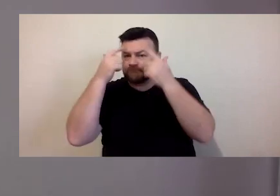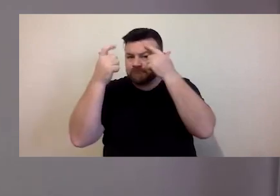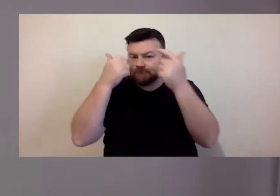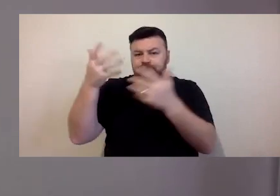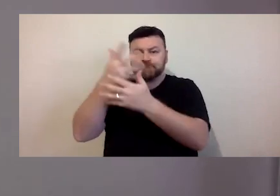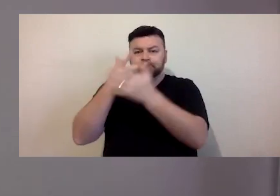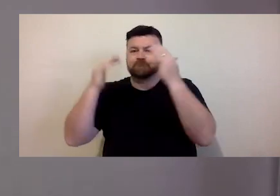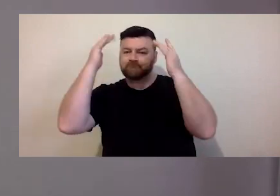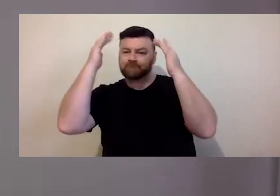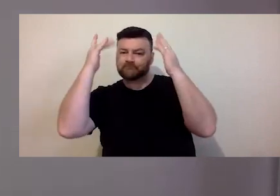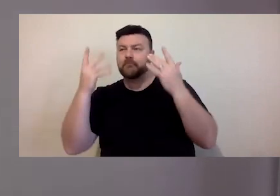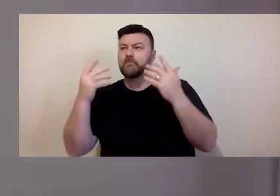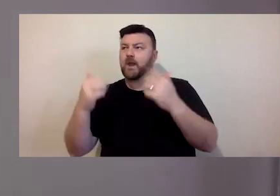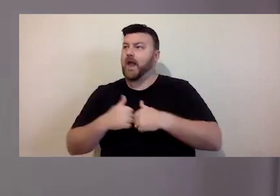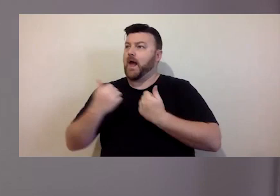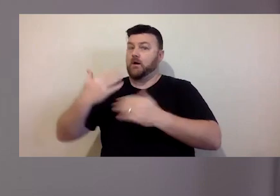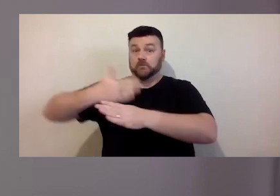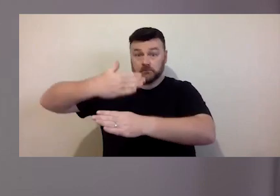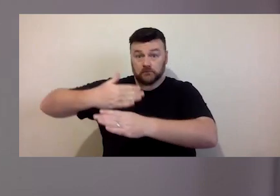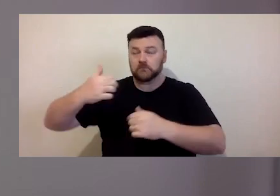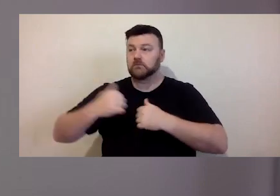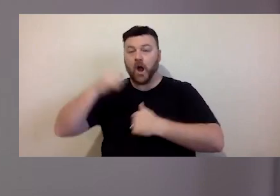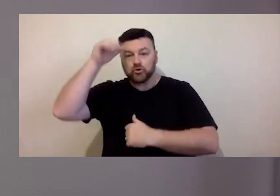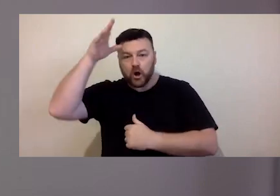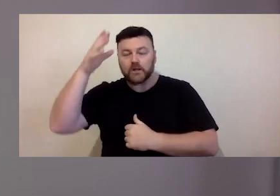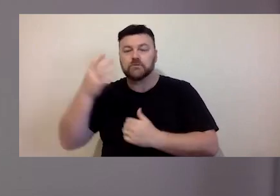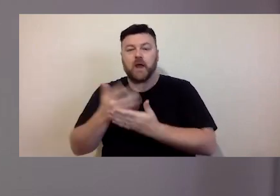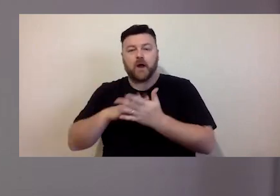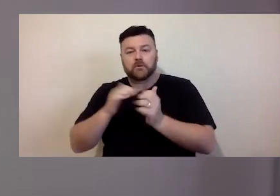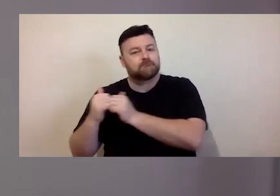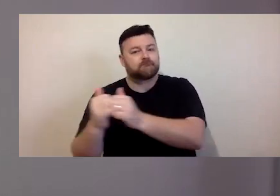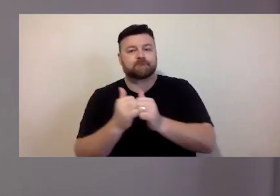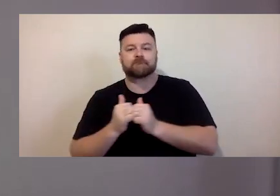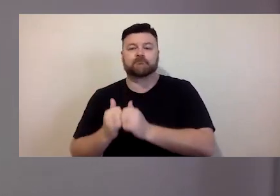strengthen our knowledge in the work we do together.